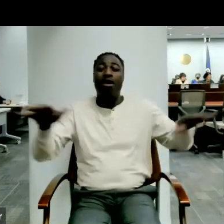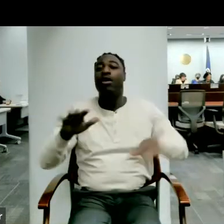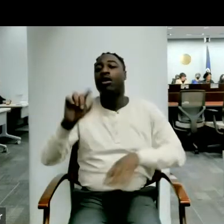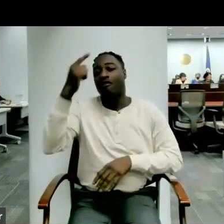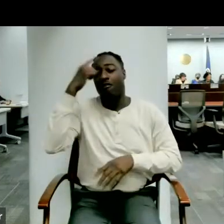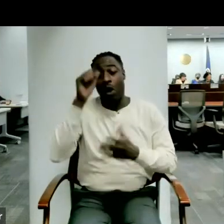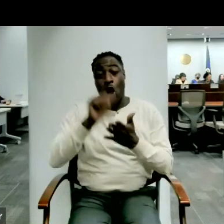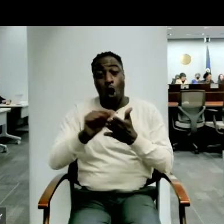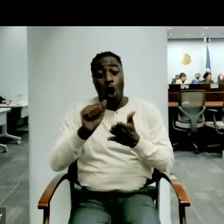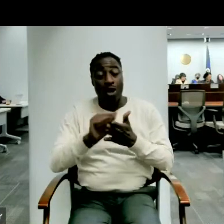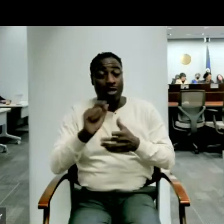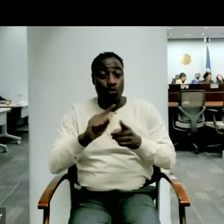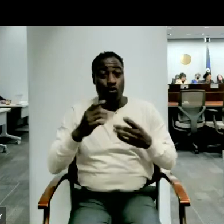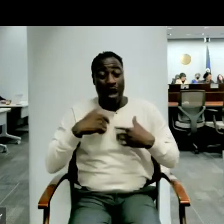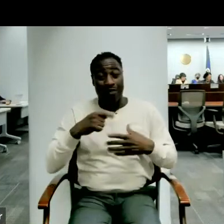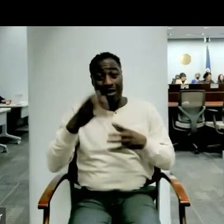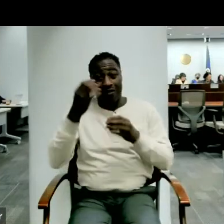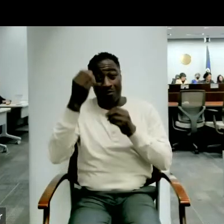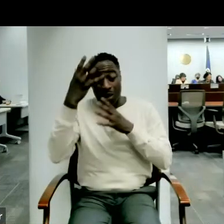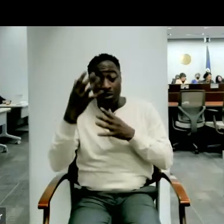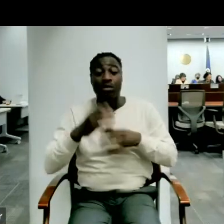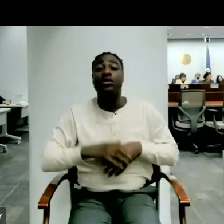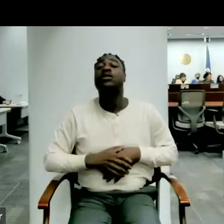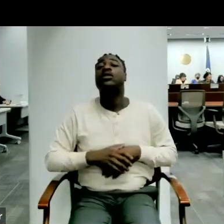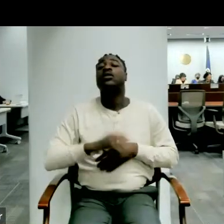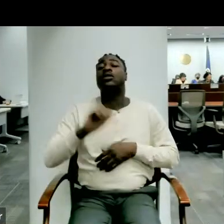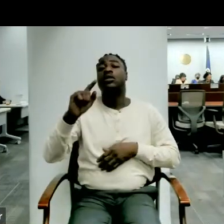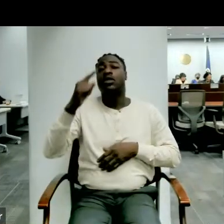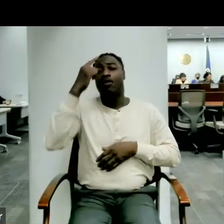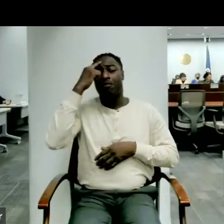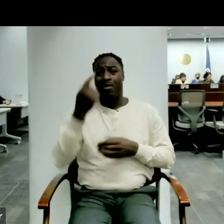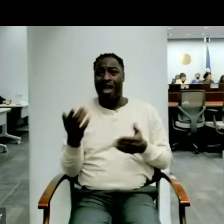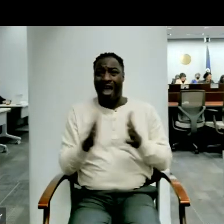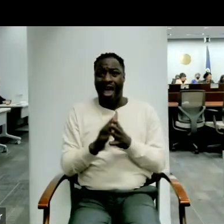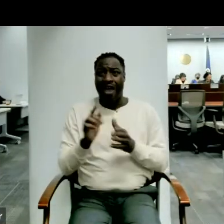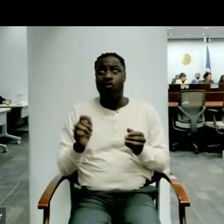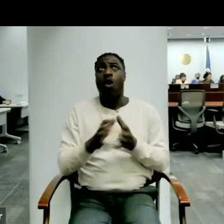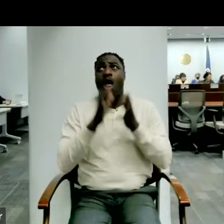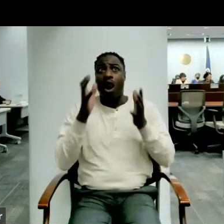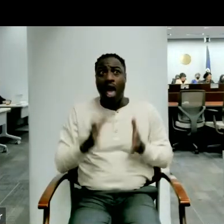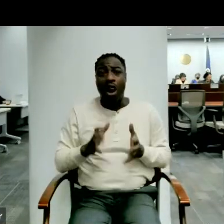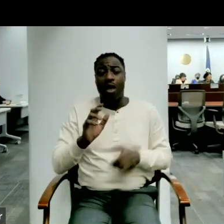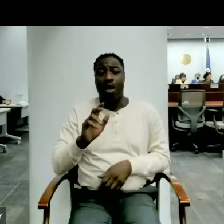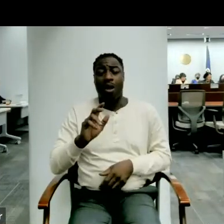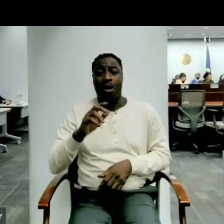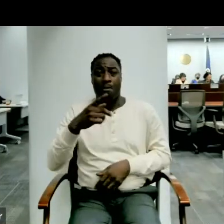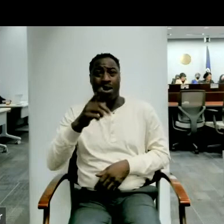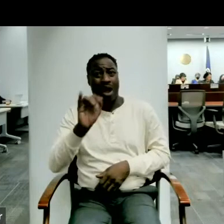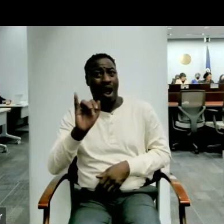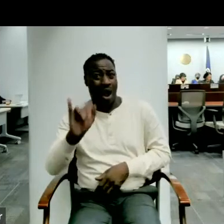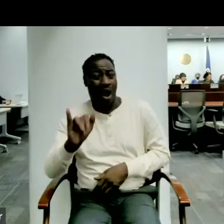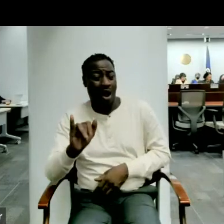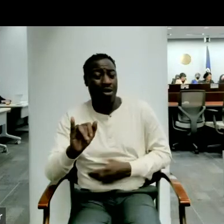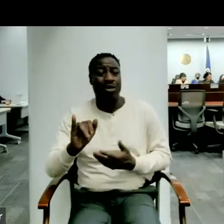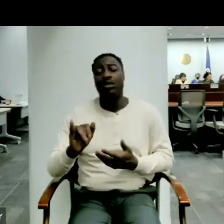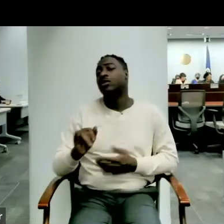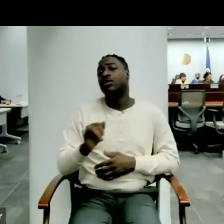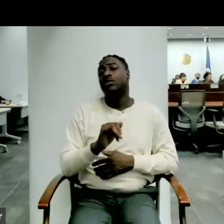when you have this information, the government increasingly asks for huge amounts of personal identifying information in the course of audits.